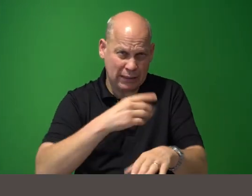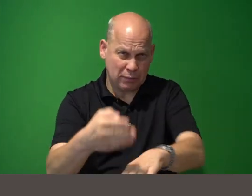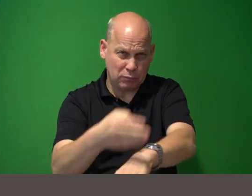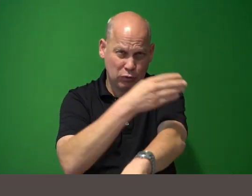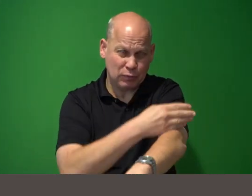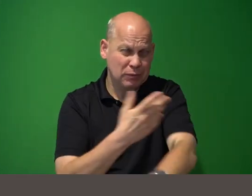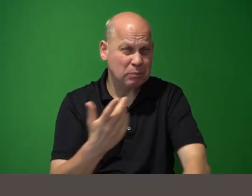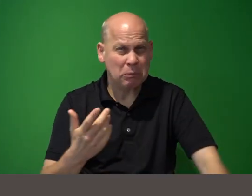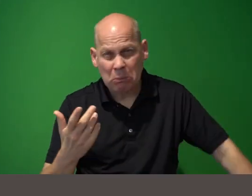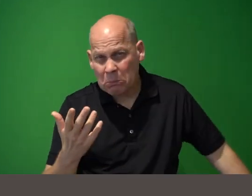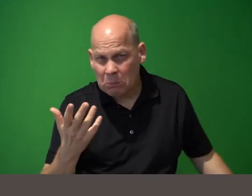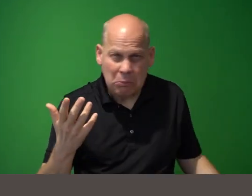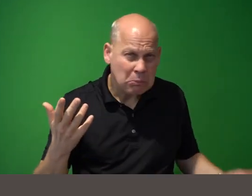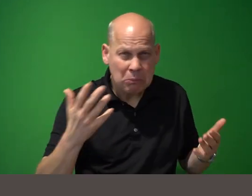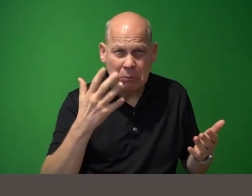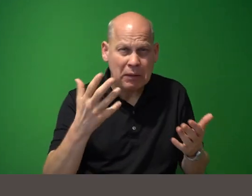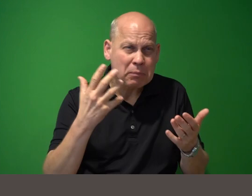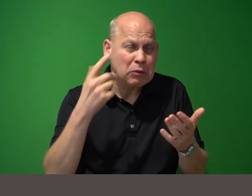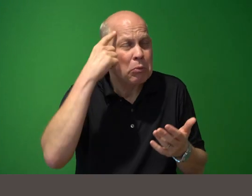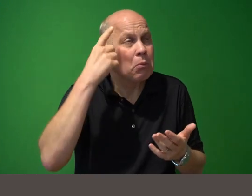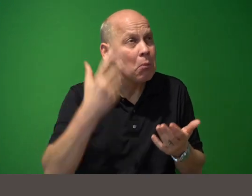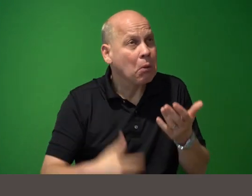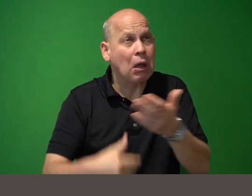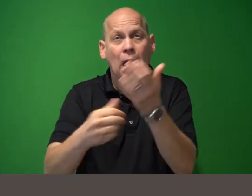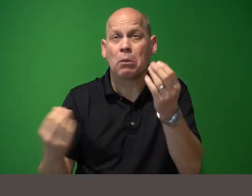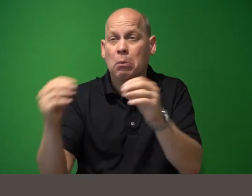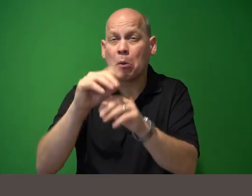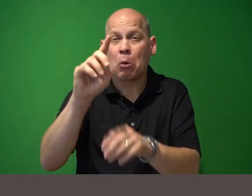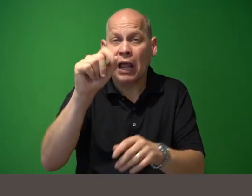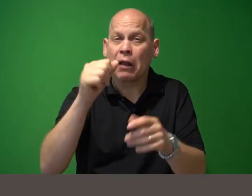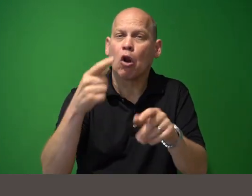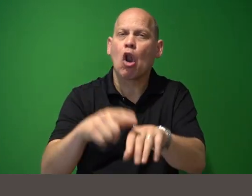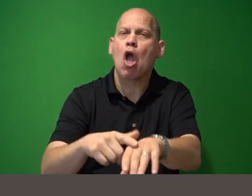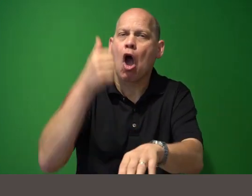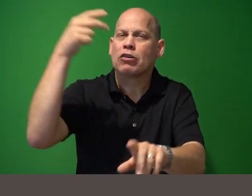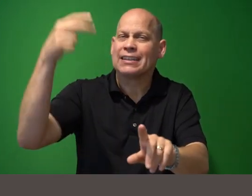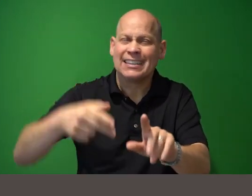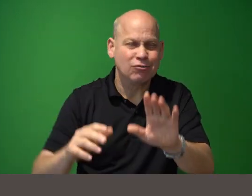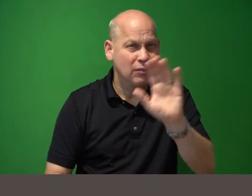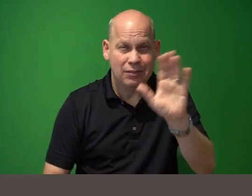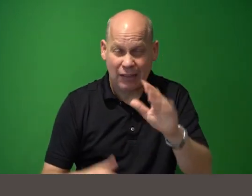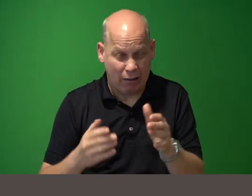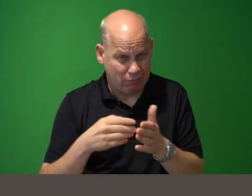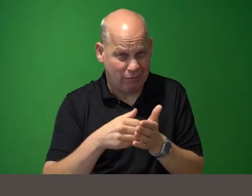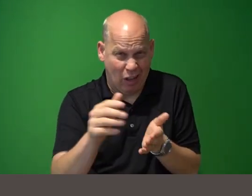You may think just add more data by adding a longer history. Often this is not available